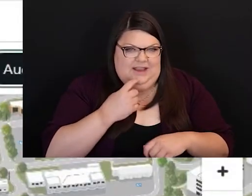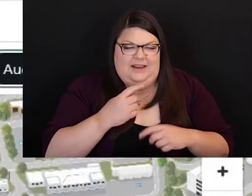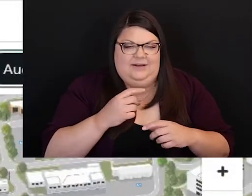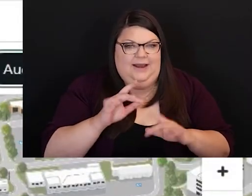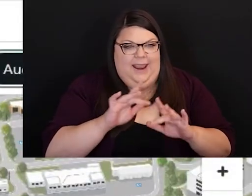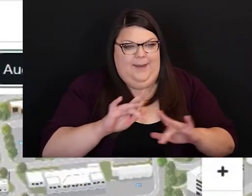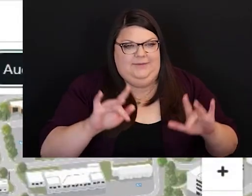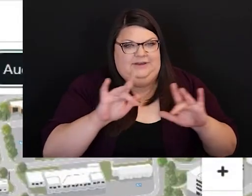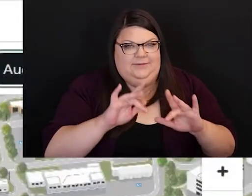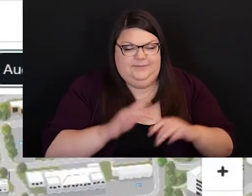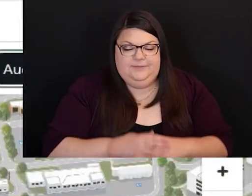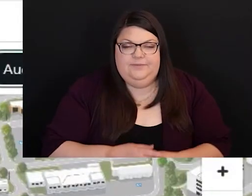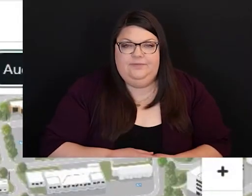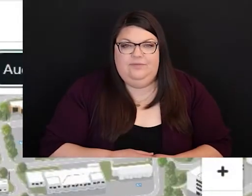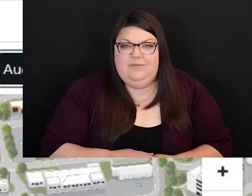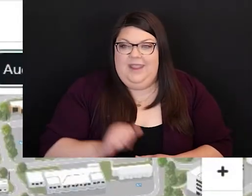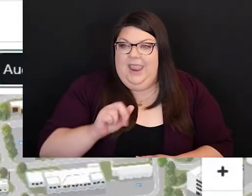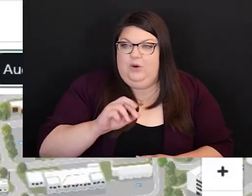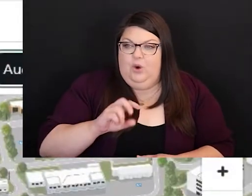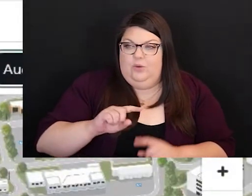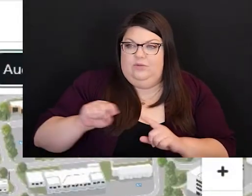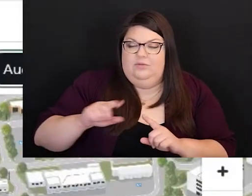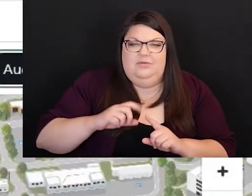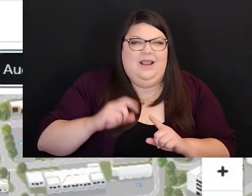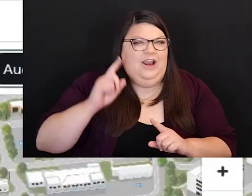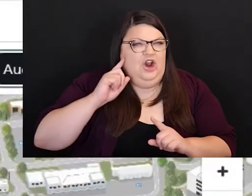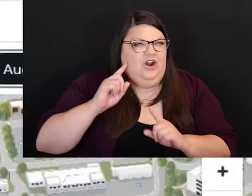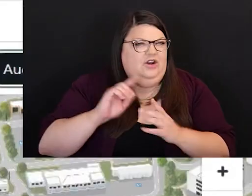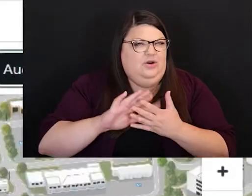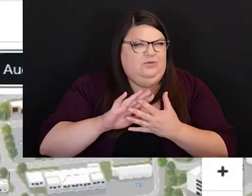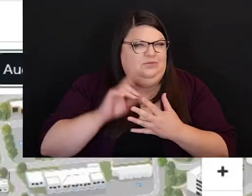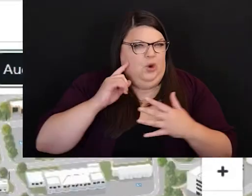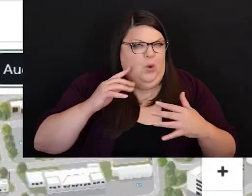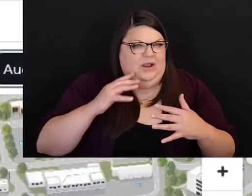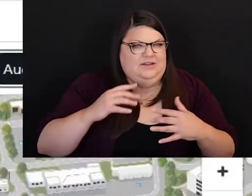Right- Right arrow. F- Now, I hear a building to our right, and I'm going to go investigate it.